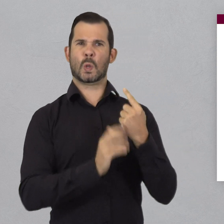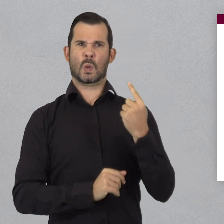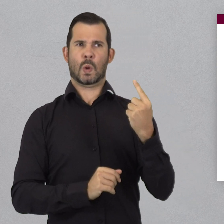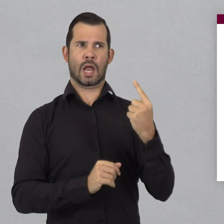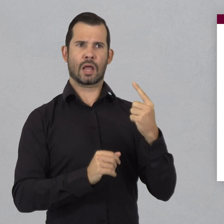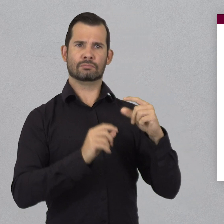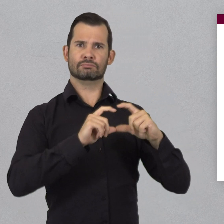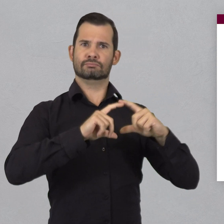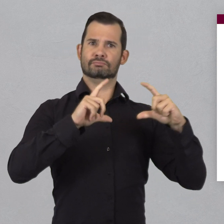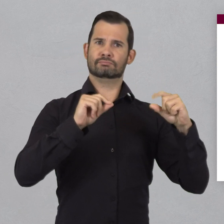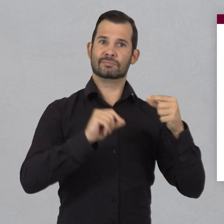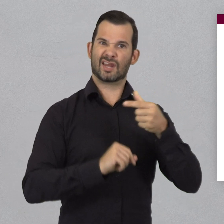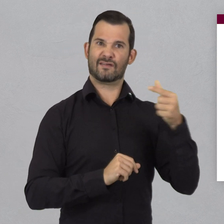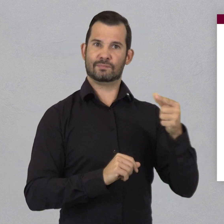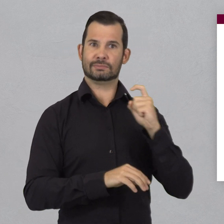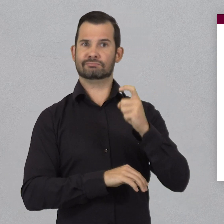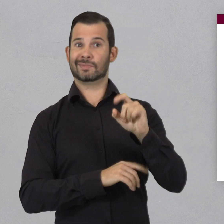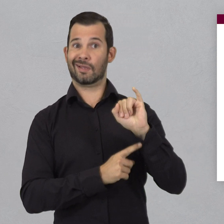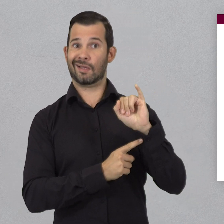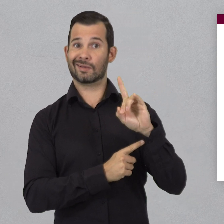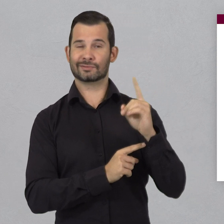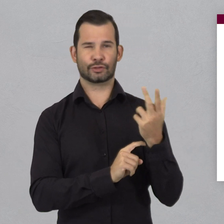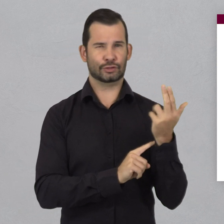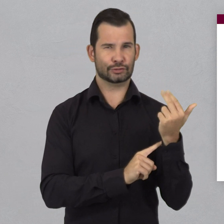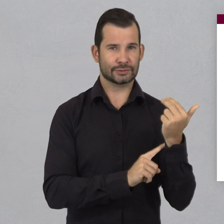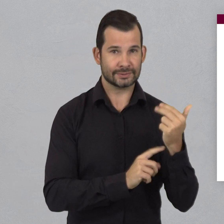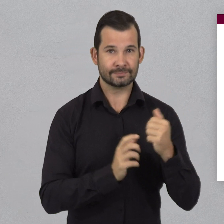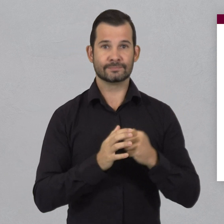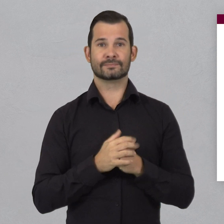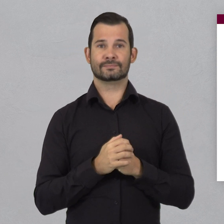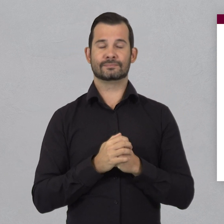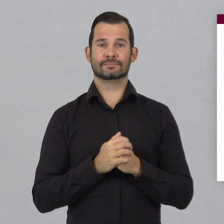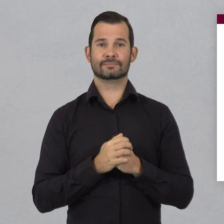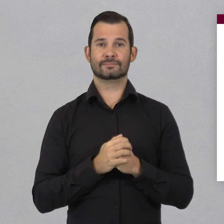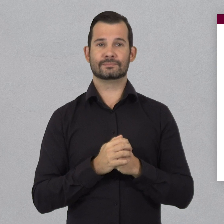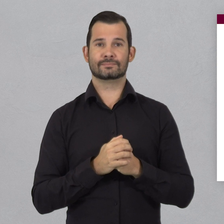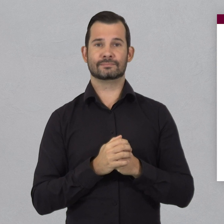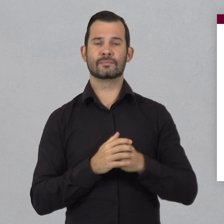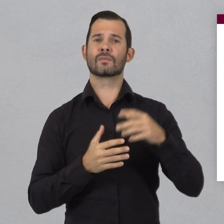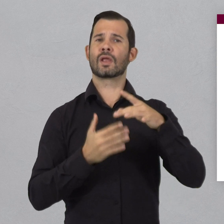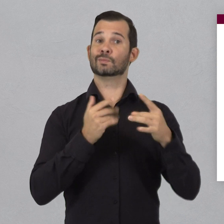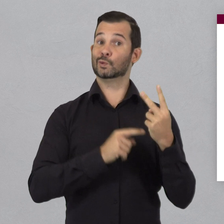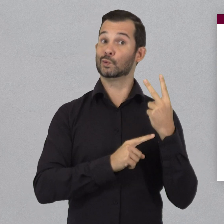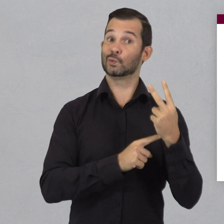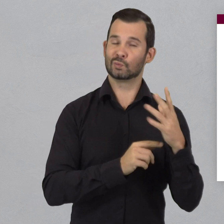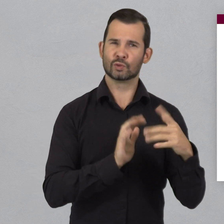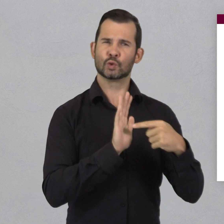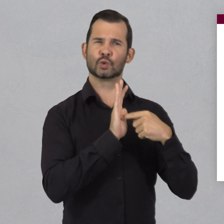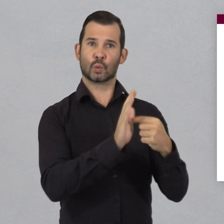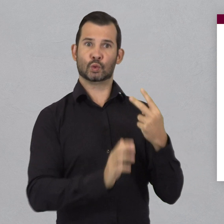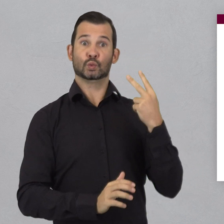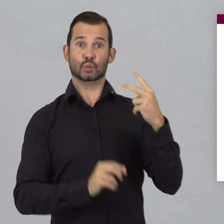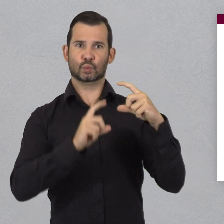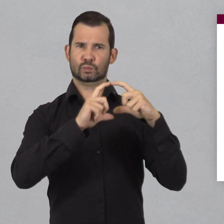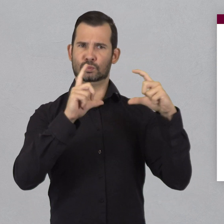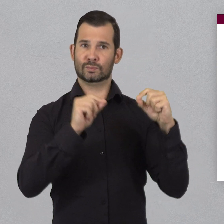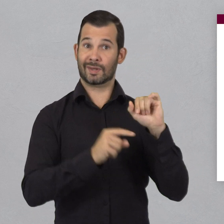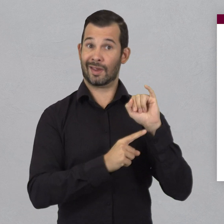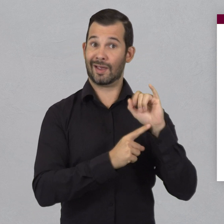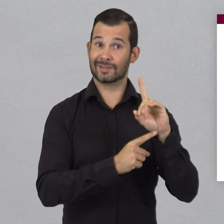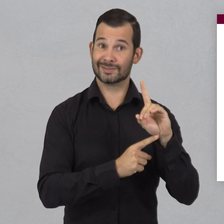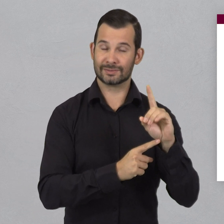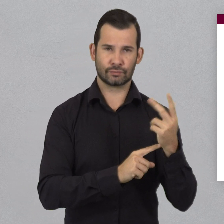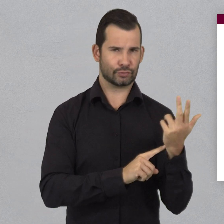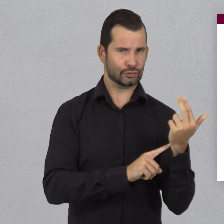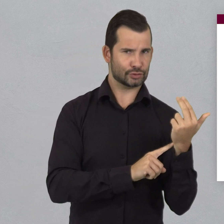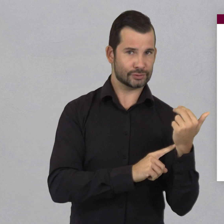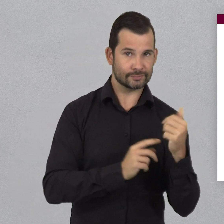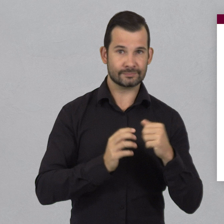of government-issued ID 13 OPTION 2: Show two pieces of ID 13